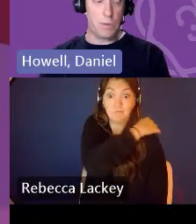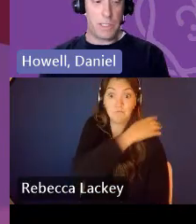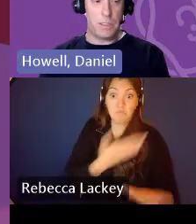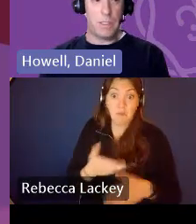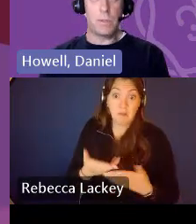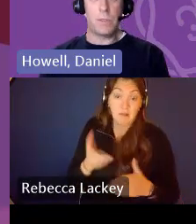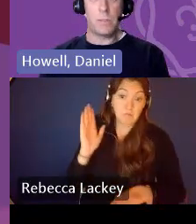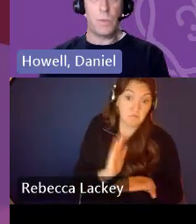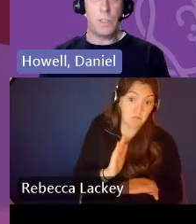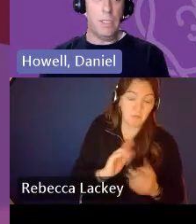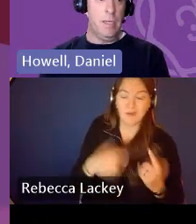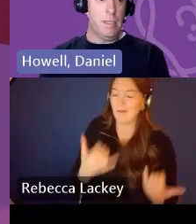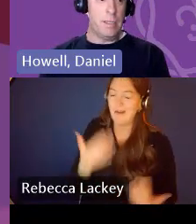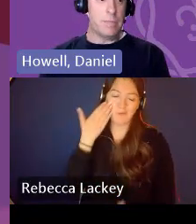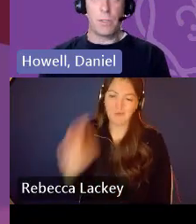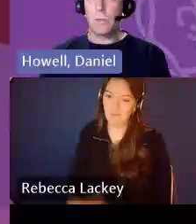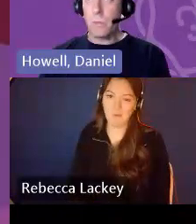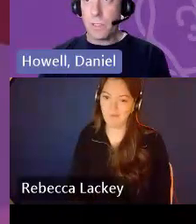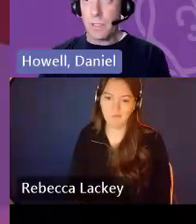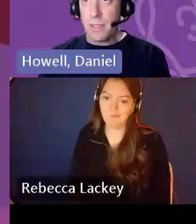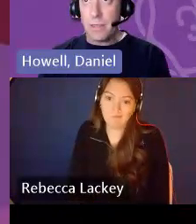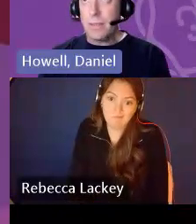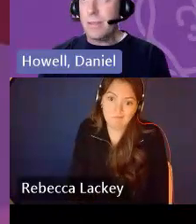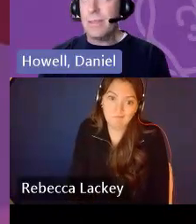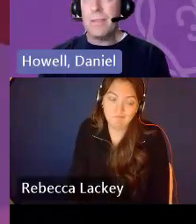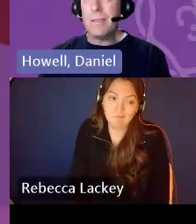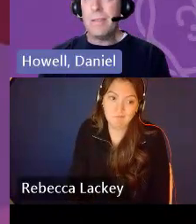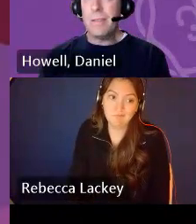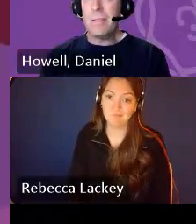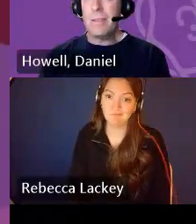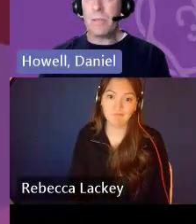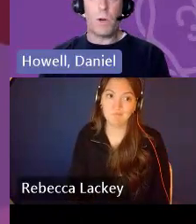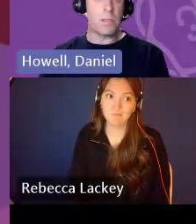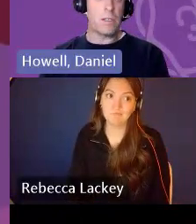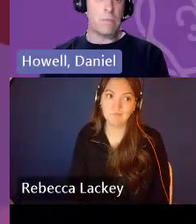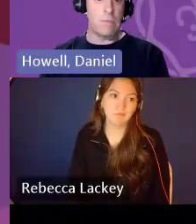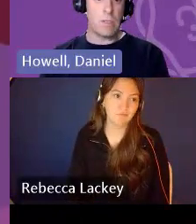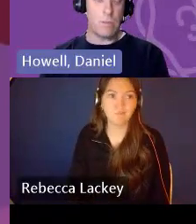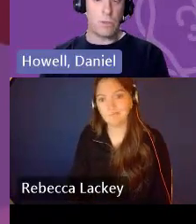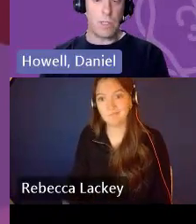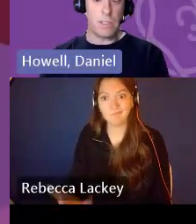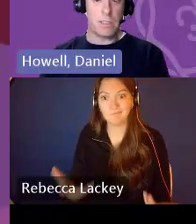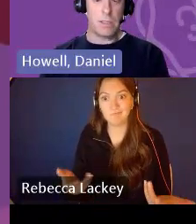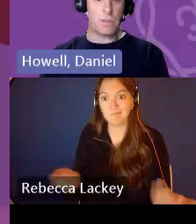it's really an unknown at this point. Um so it's really a bit of a wild card but in most projects